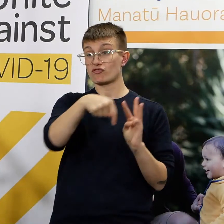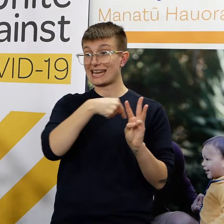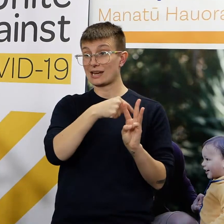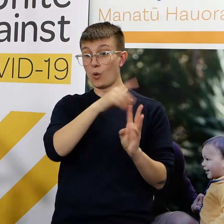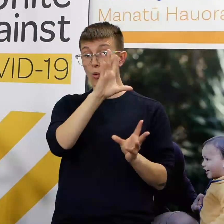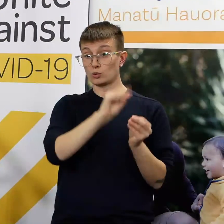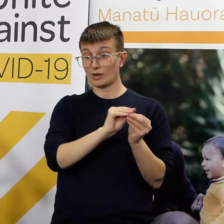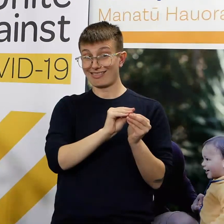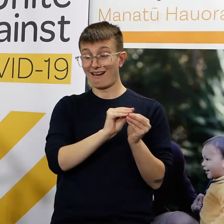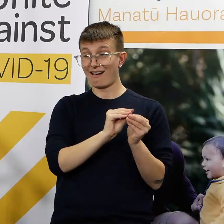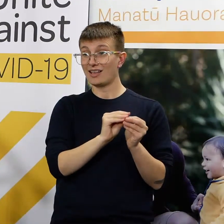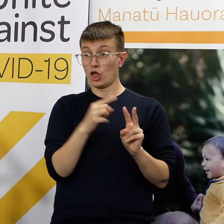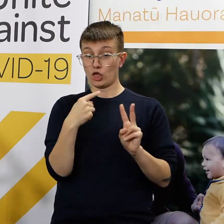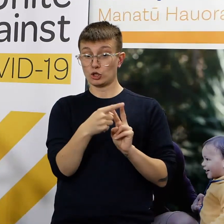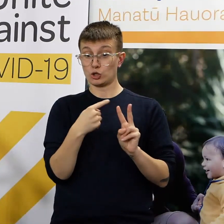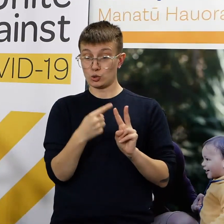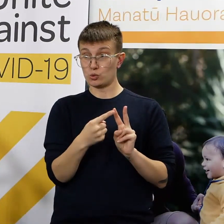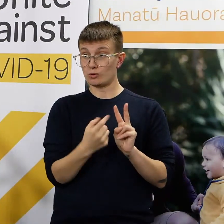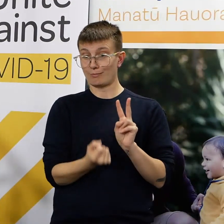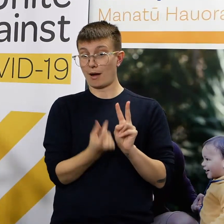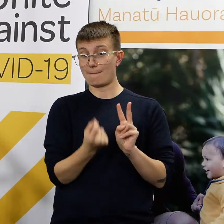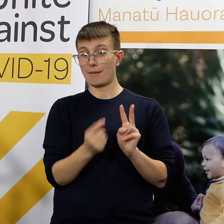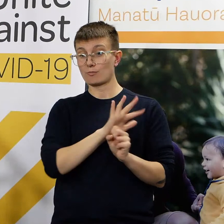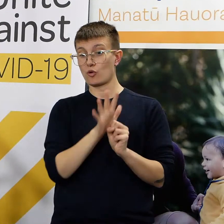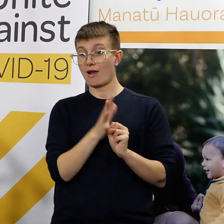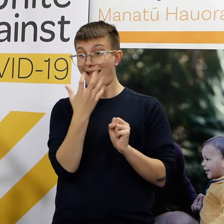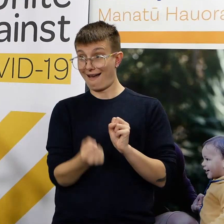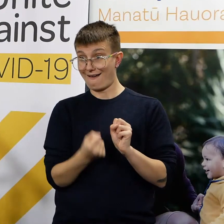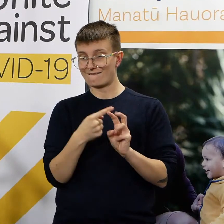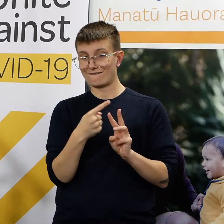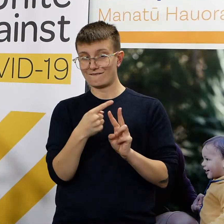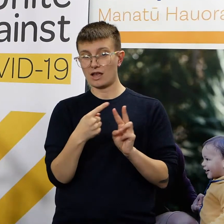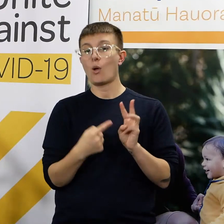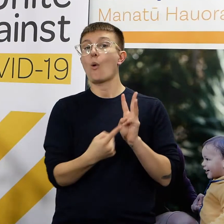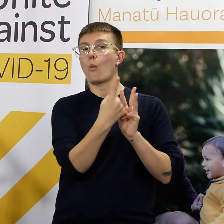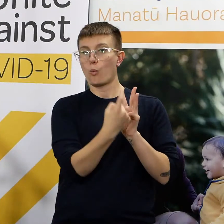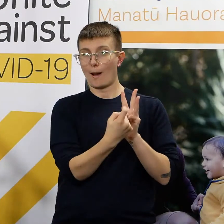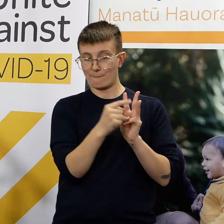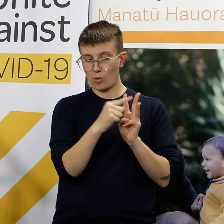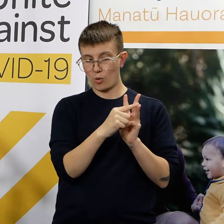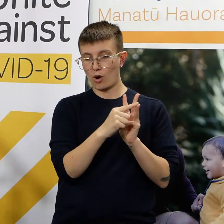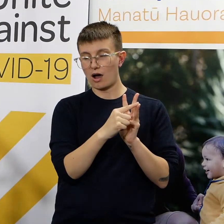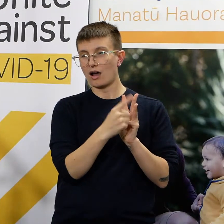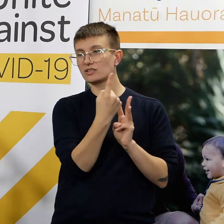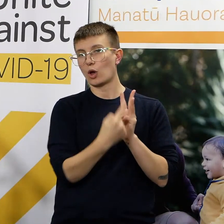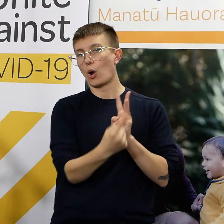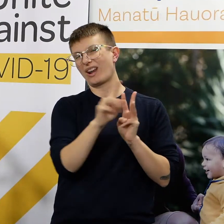is that family member. They've had no other contact with anybody else. How long were they in self isolation